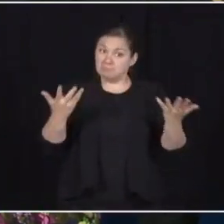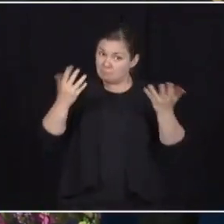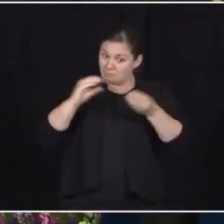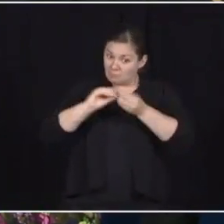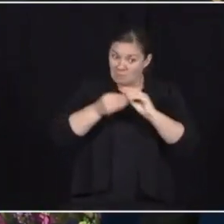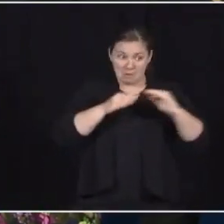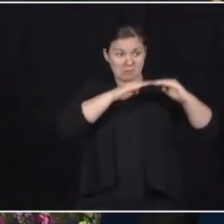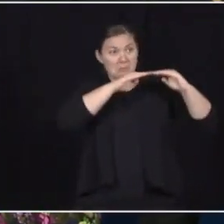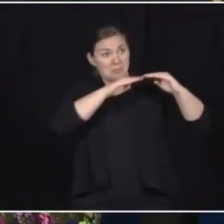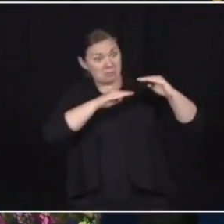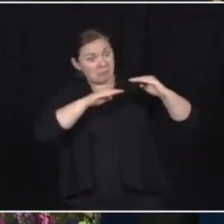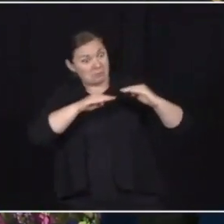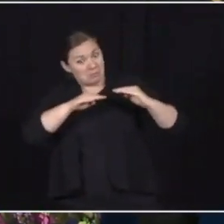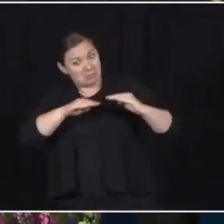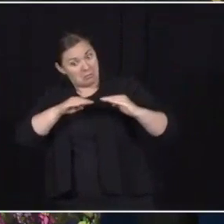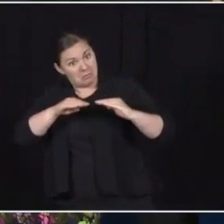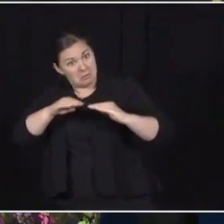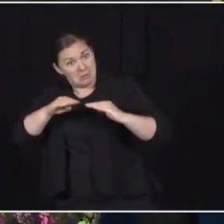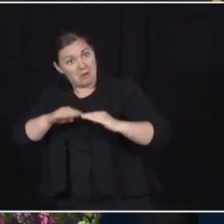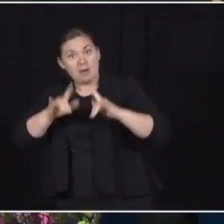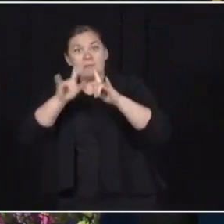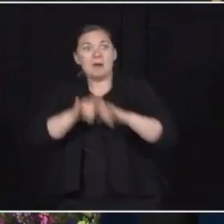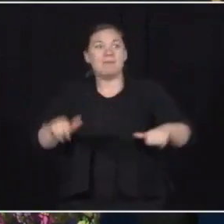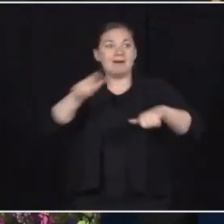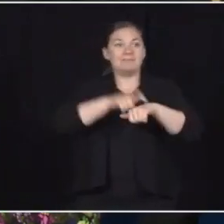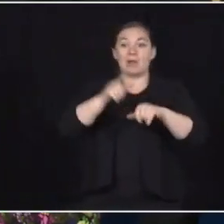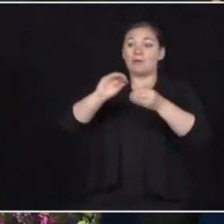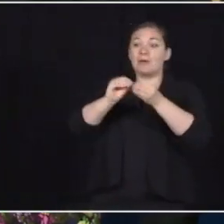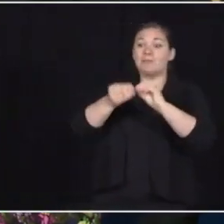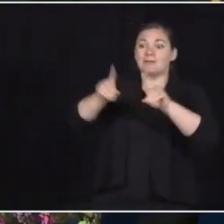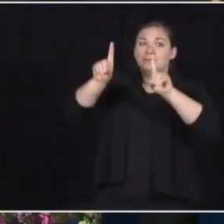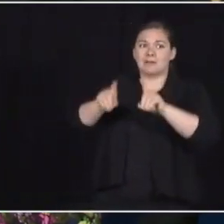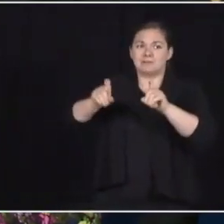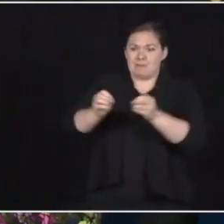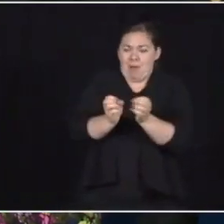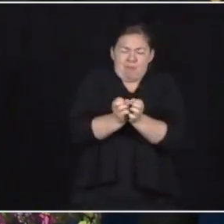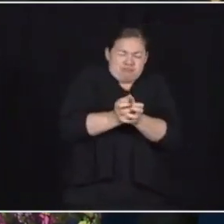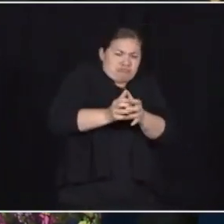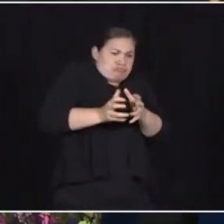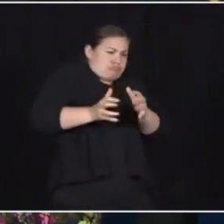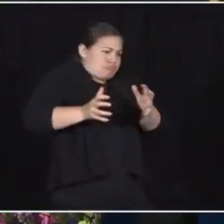have seen since late March. And while art cases continue to trend downward, our testing numbers are climbing.